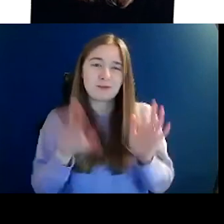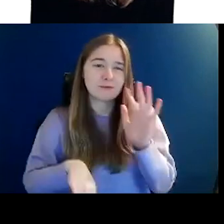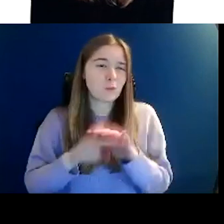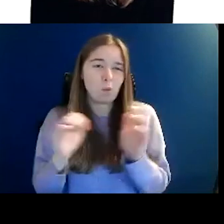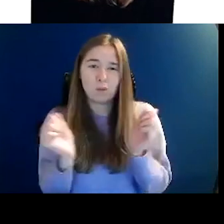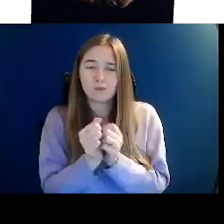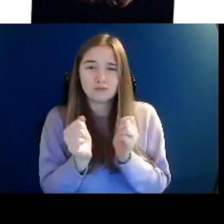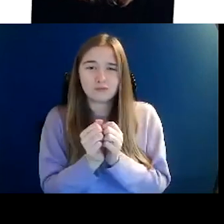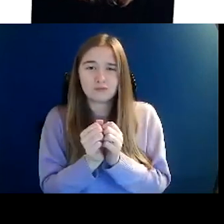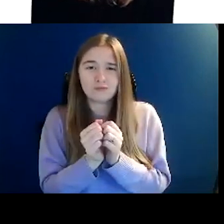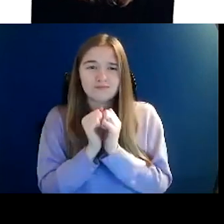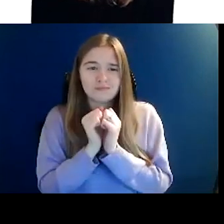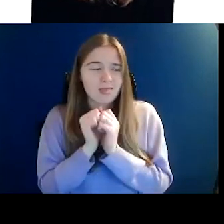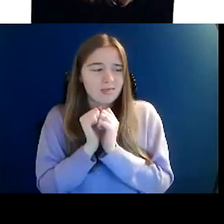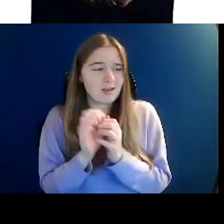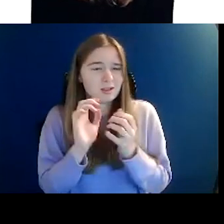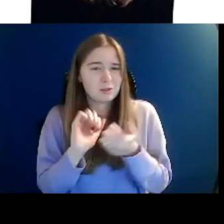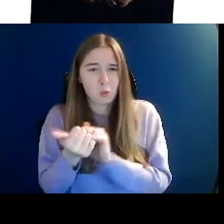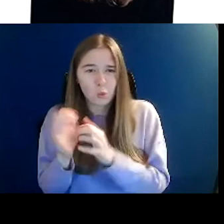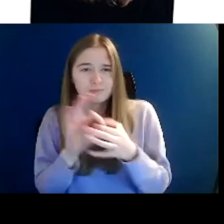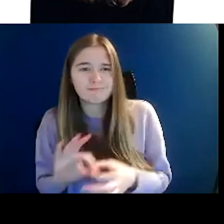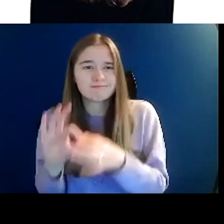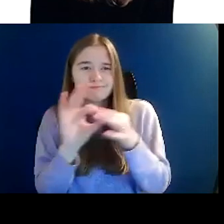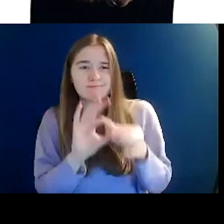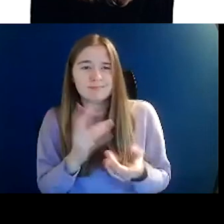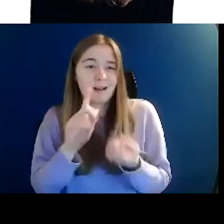authentic co-design is the answer.